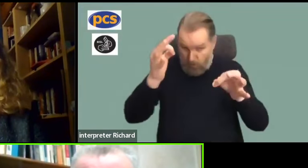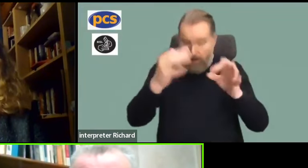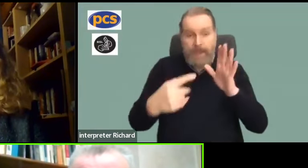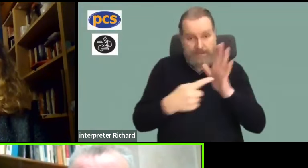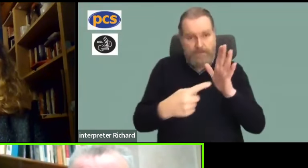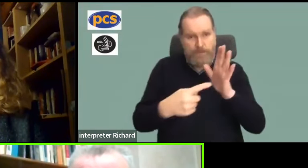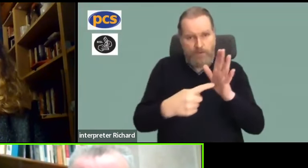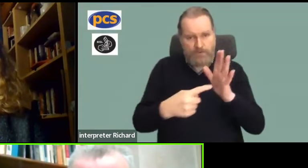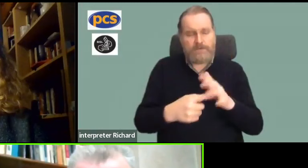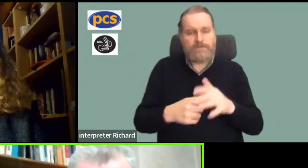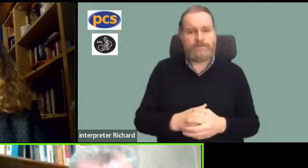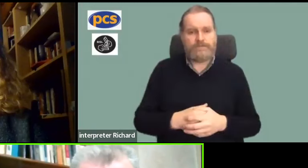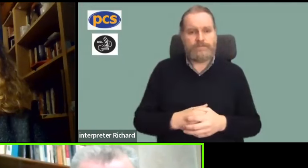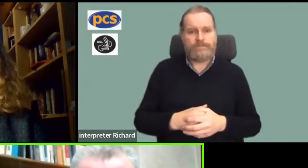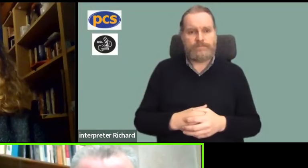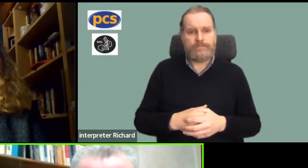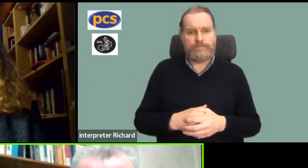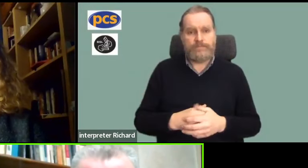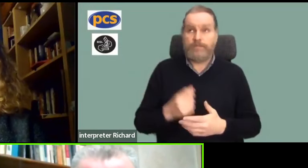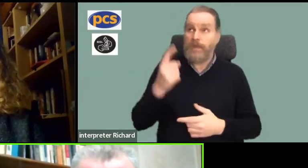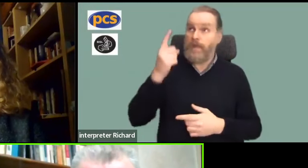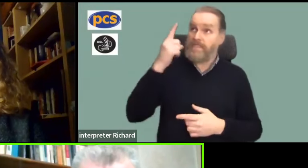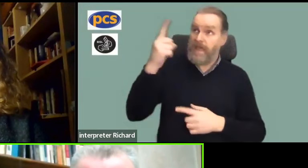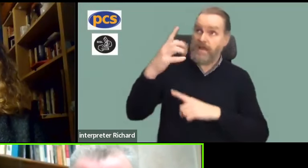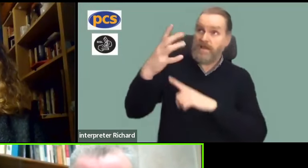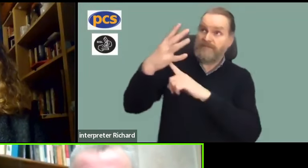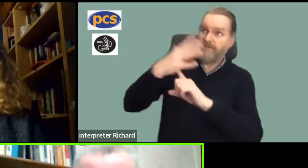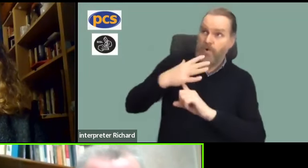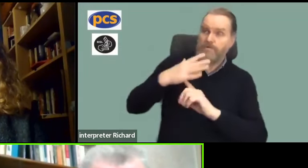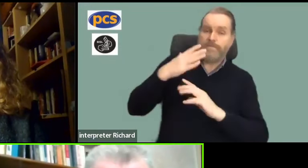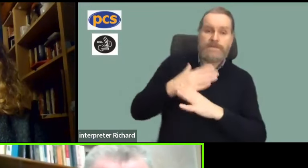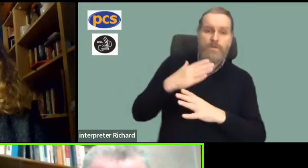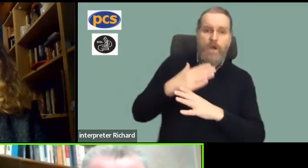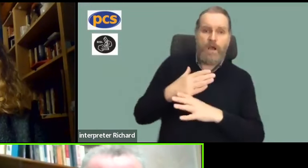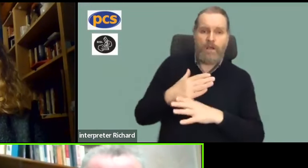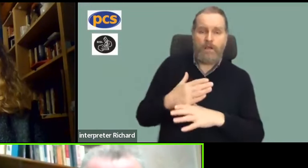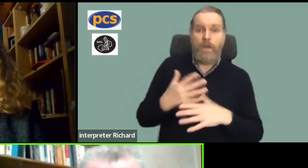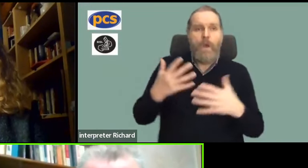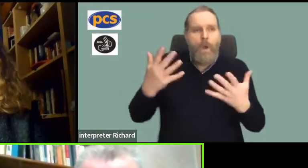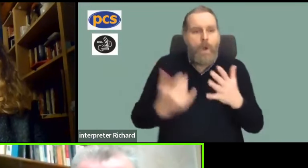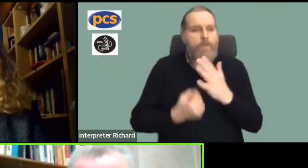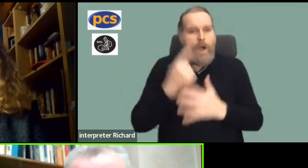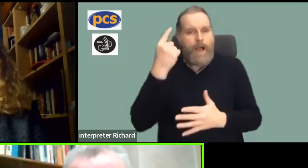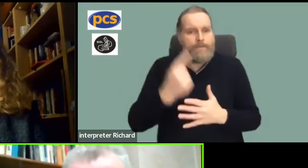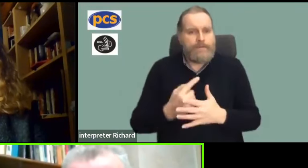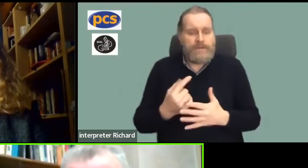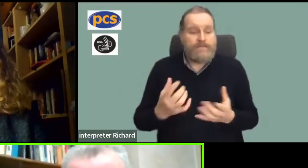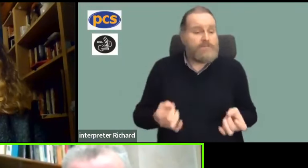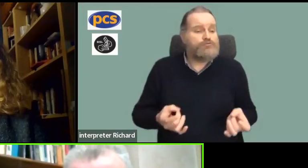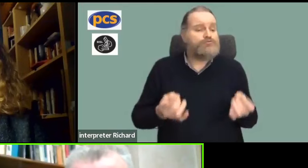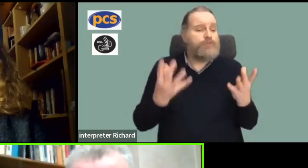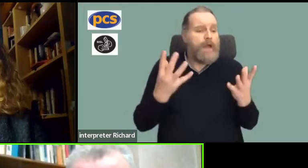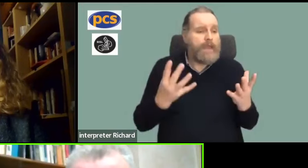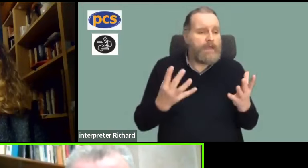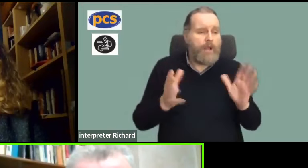So So what i'm really stressing to the person asking us ur ur question to raise ur question to raise this with h us in a means that is not necessarily public , so that